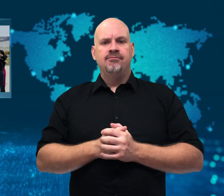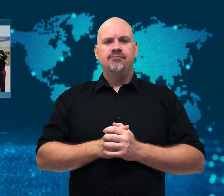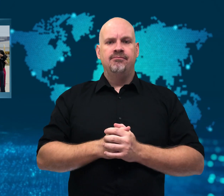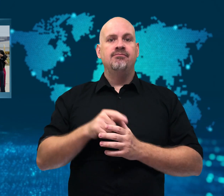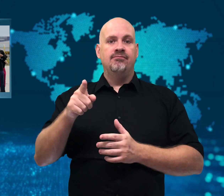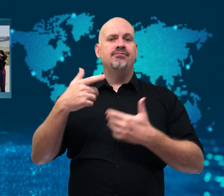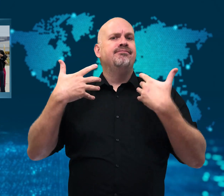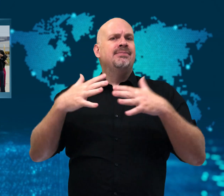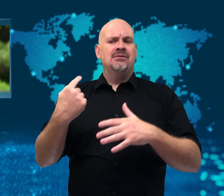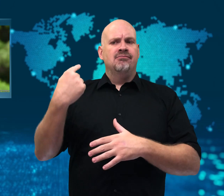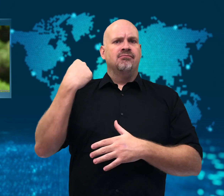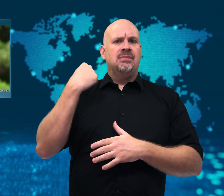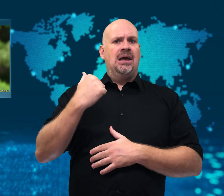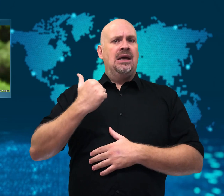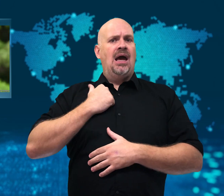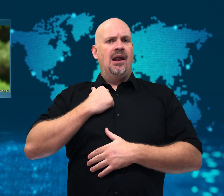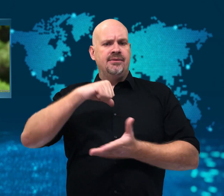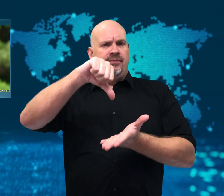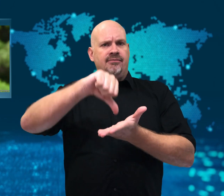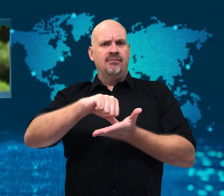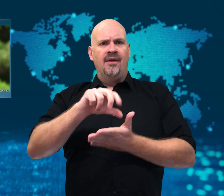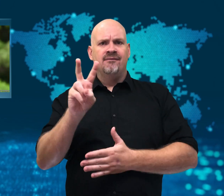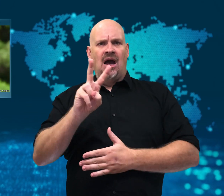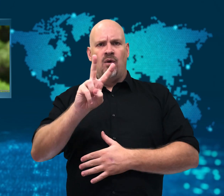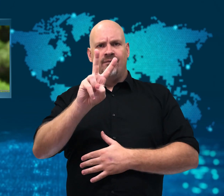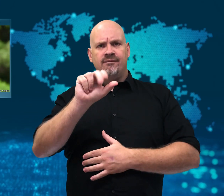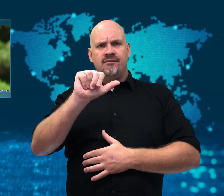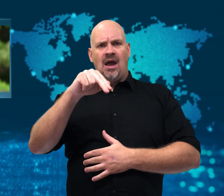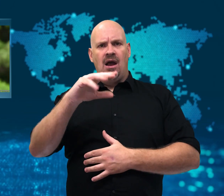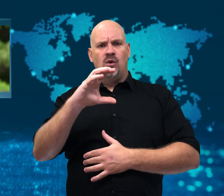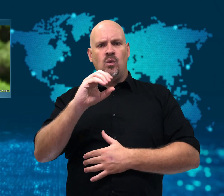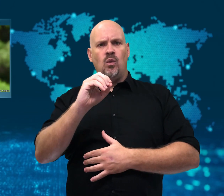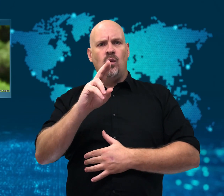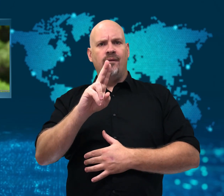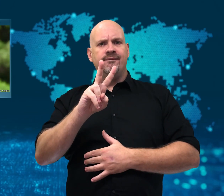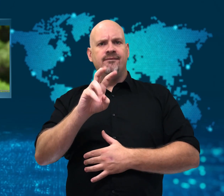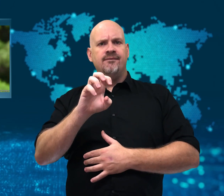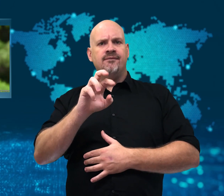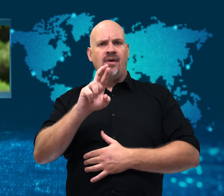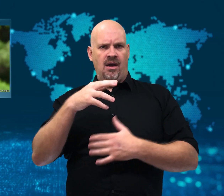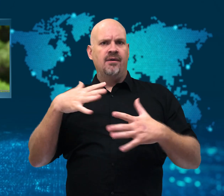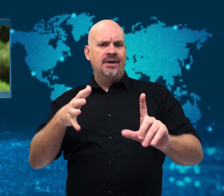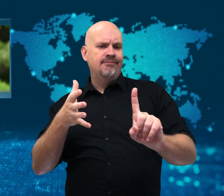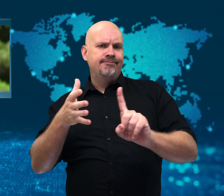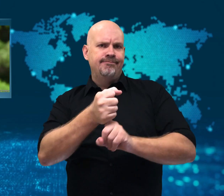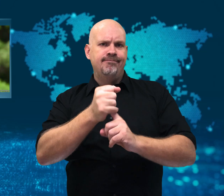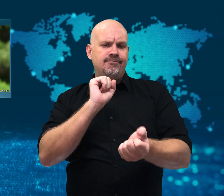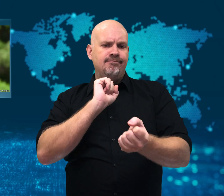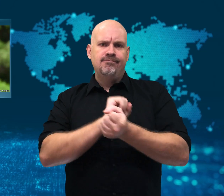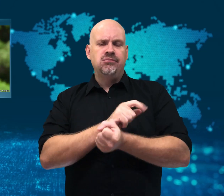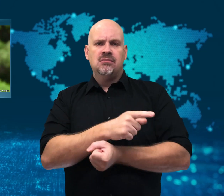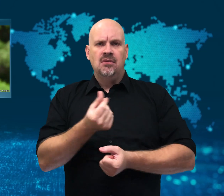Canada on fraud charges. Shortly after her arrest,